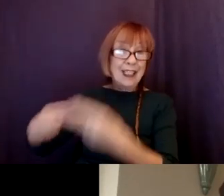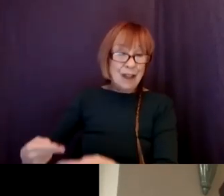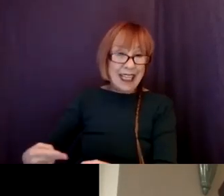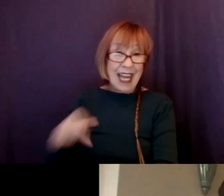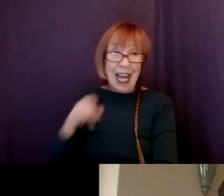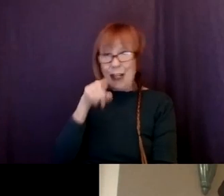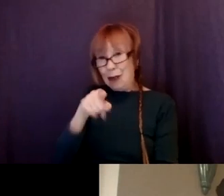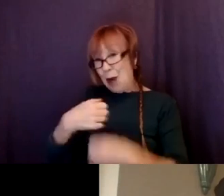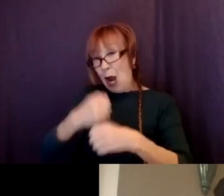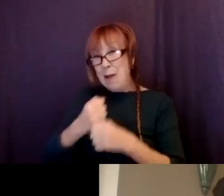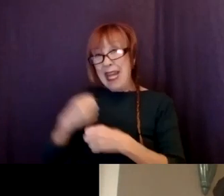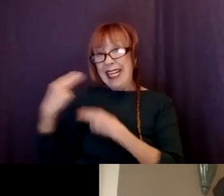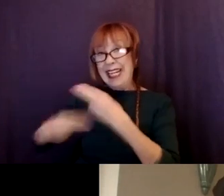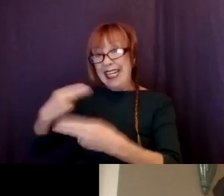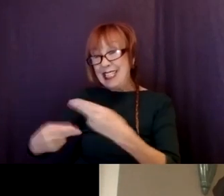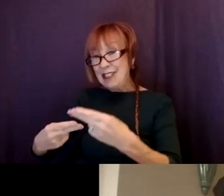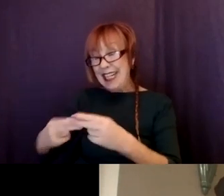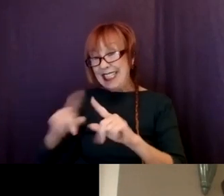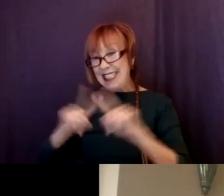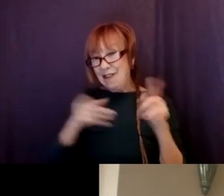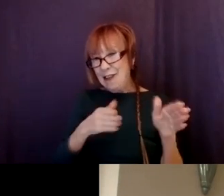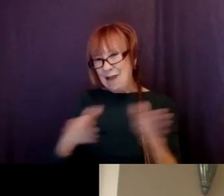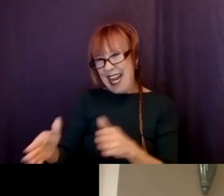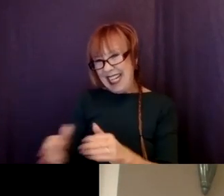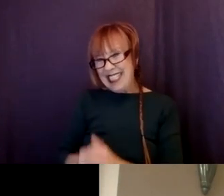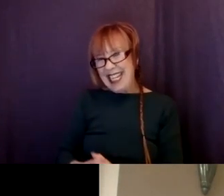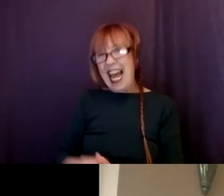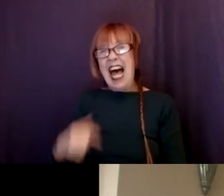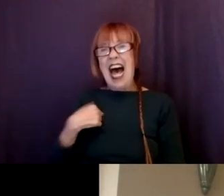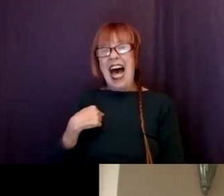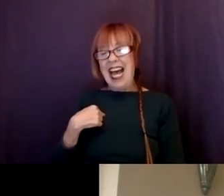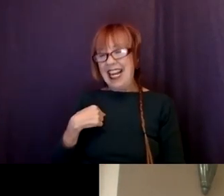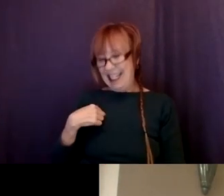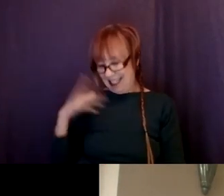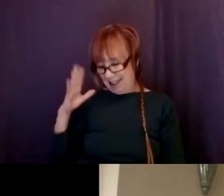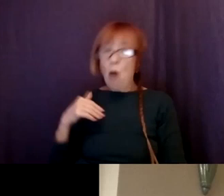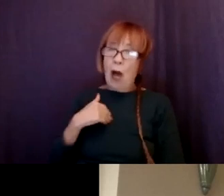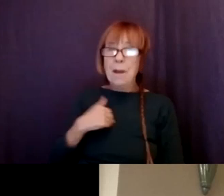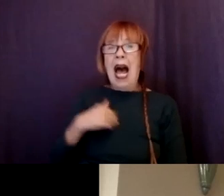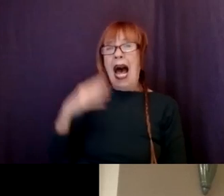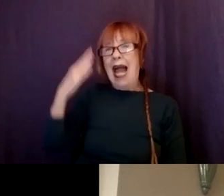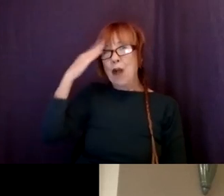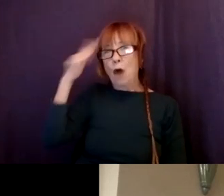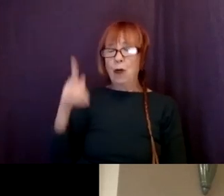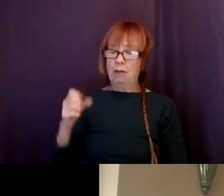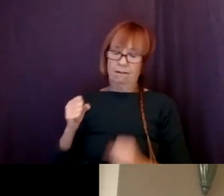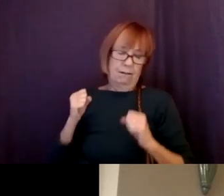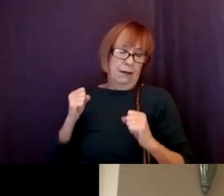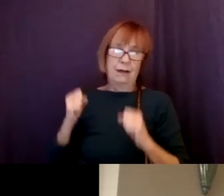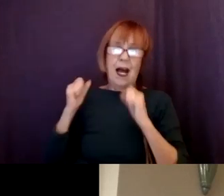history in other ways. I mean, I knew you were a stunning actress. One of my favorite movies